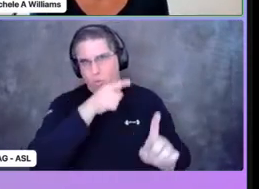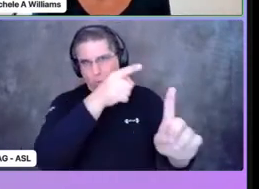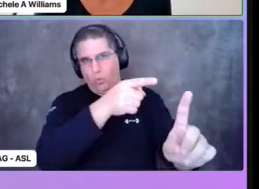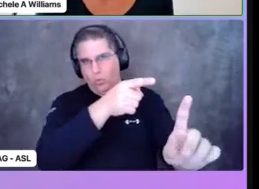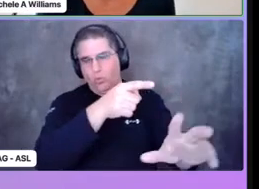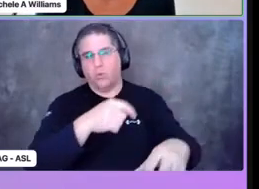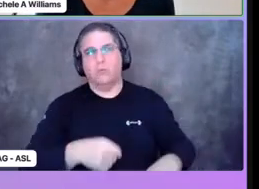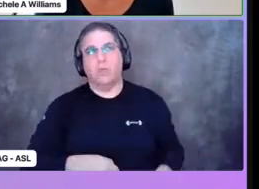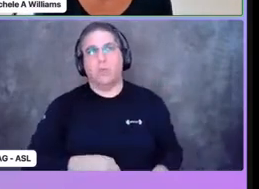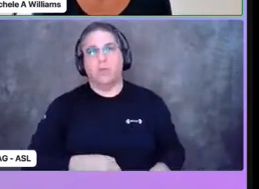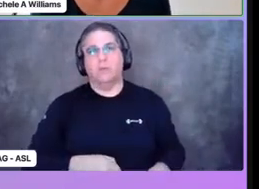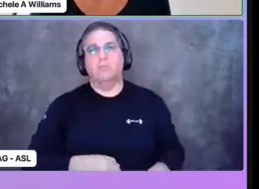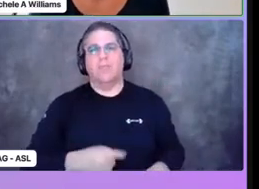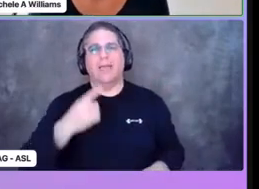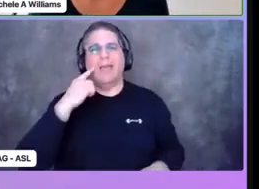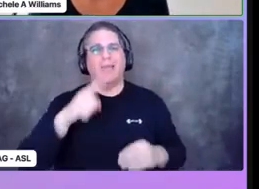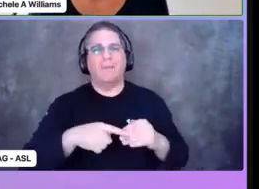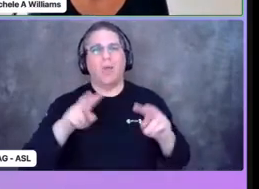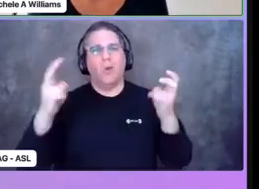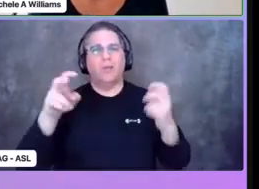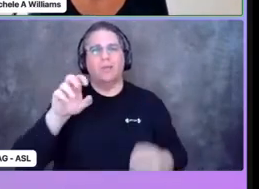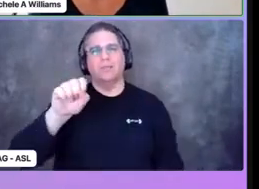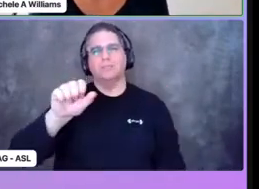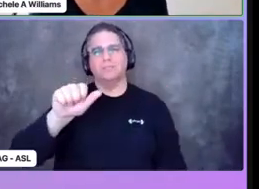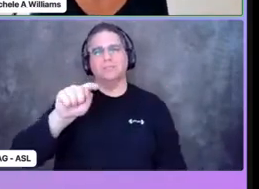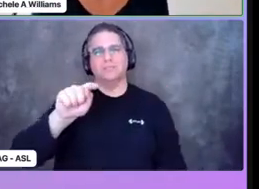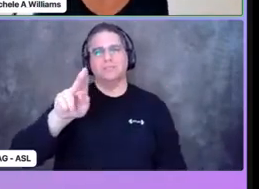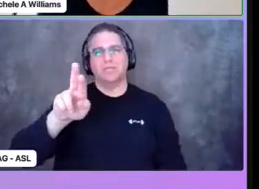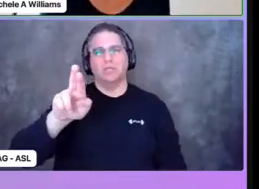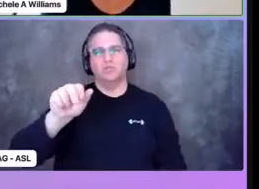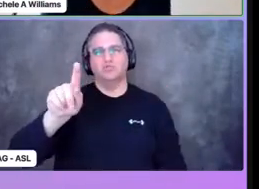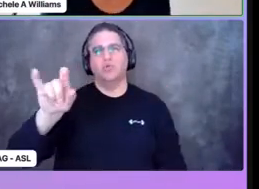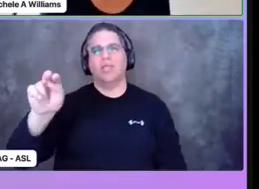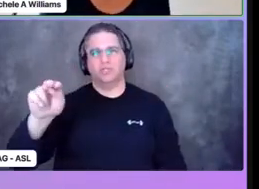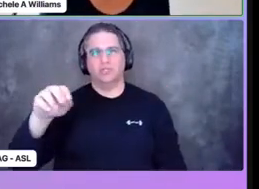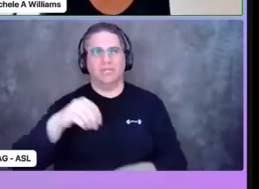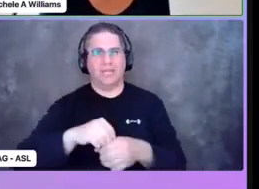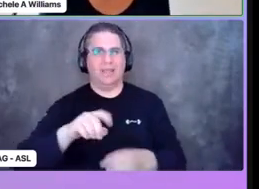depending on what your research goals are, there is the opportunity to think about